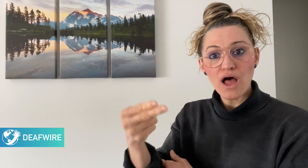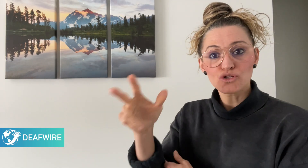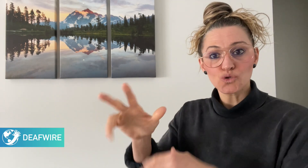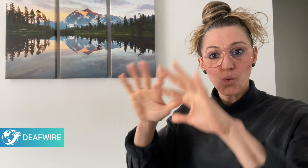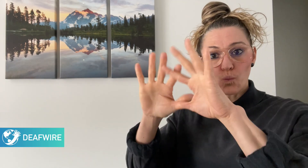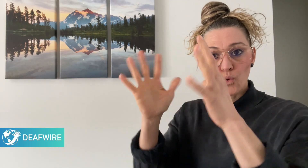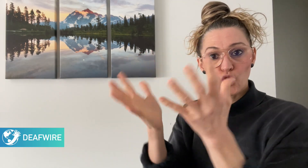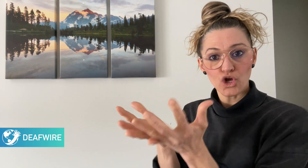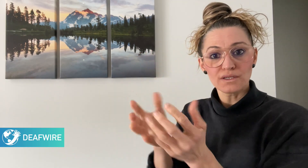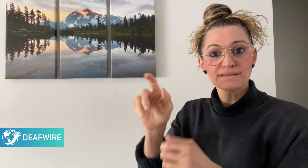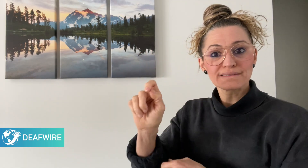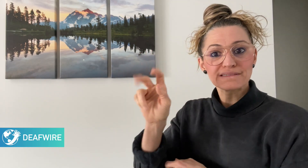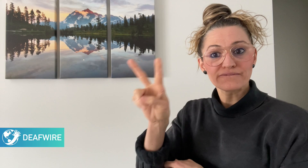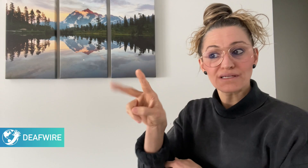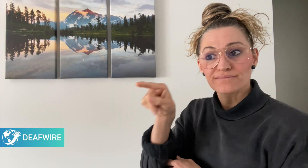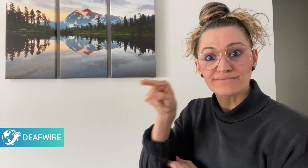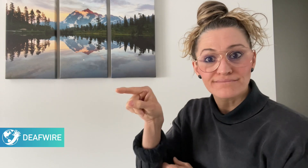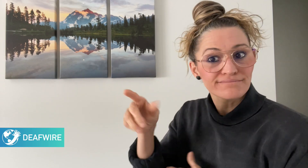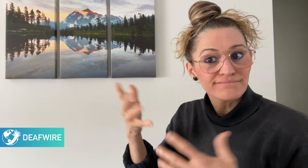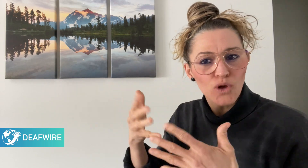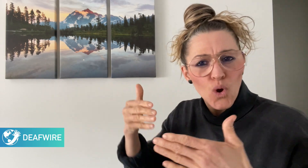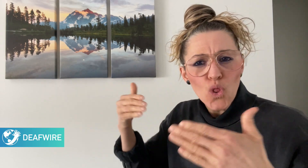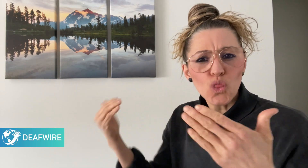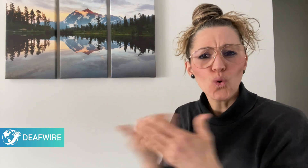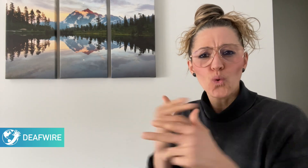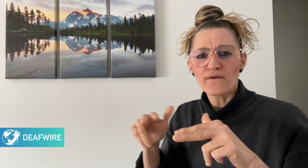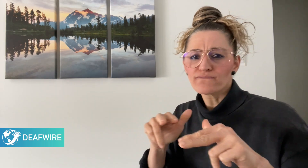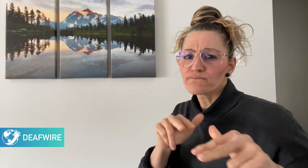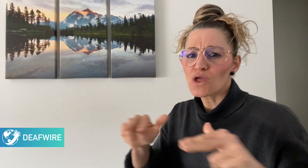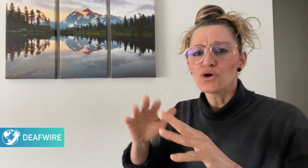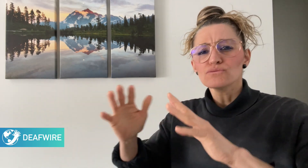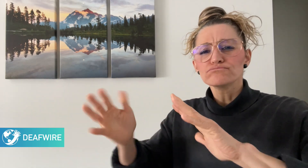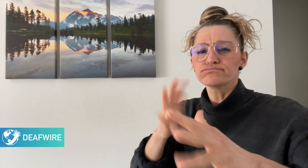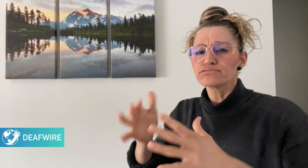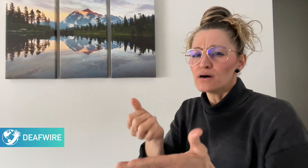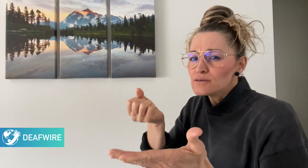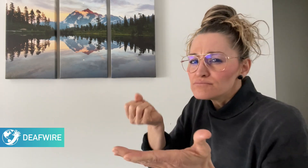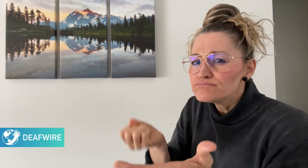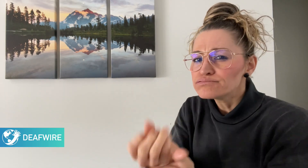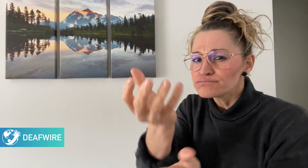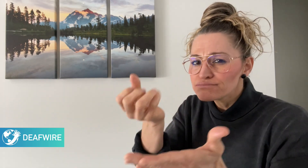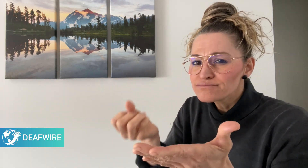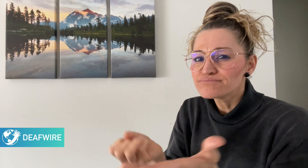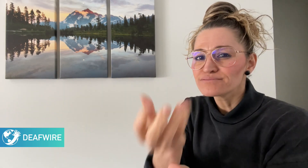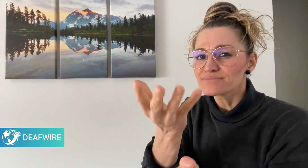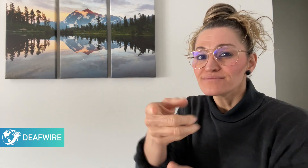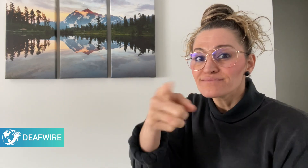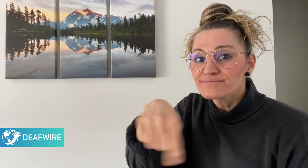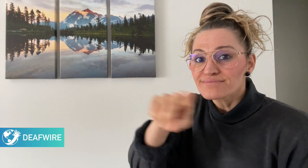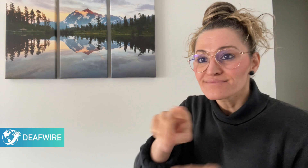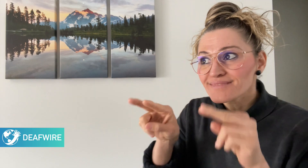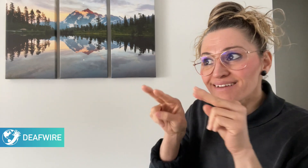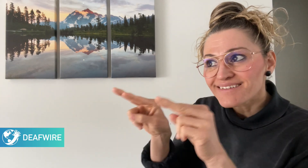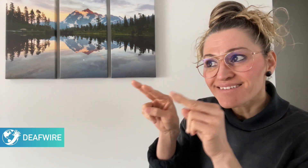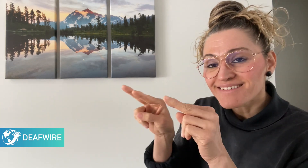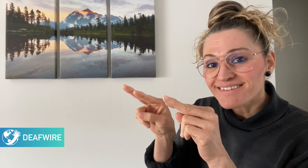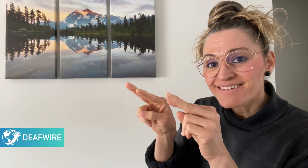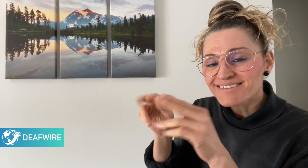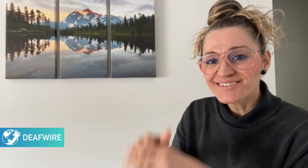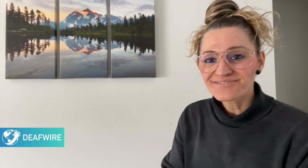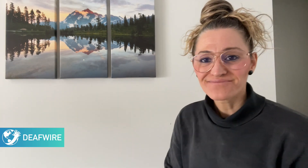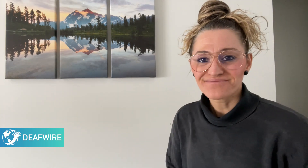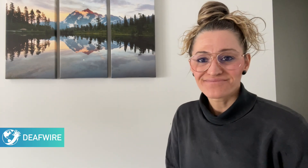H3 World TV to get new video updates!